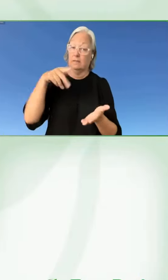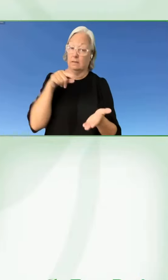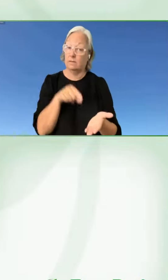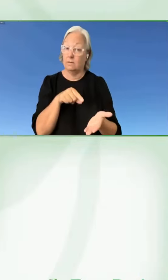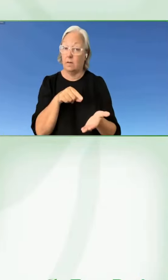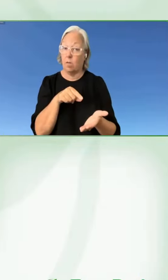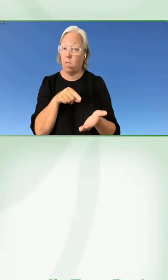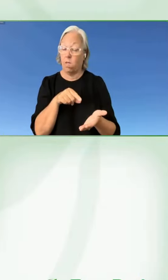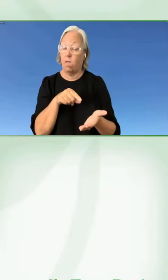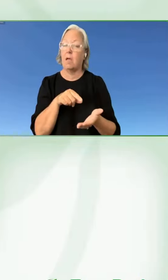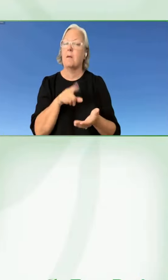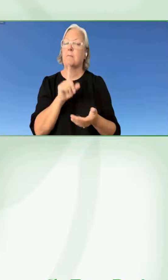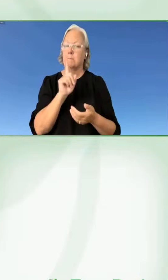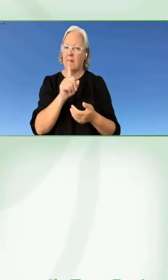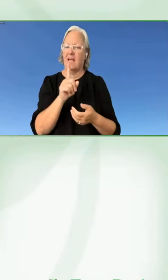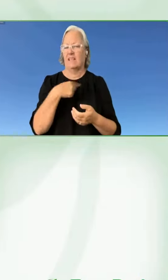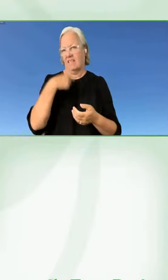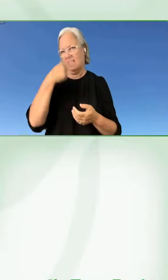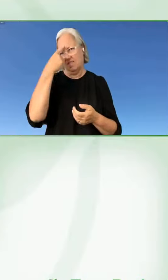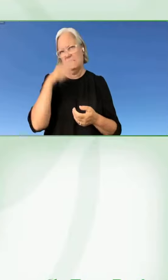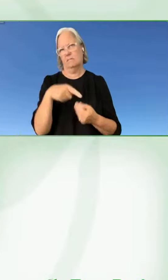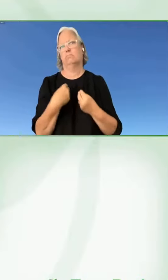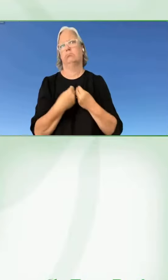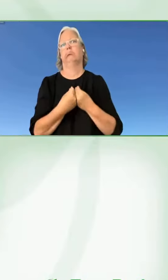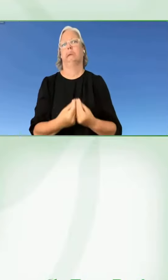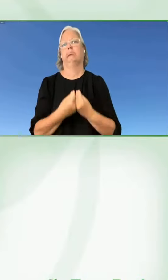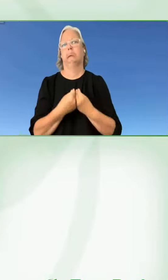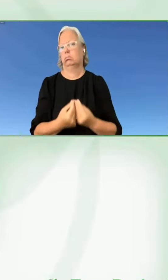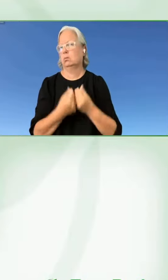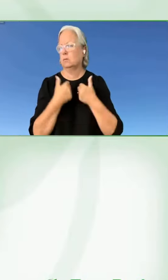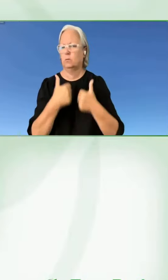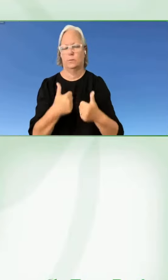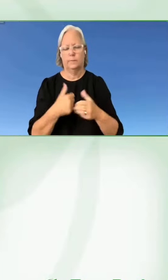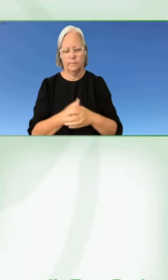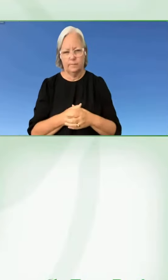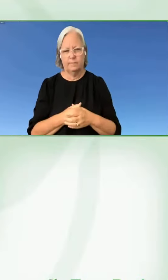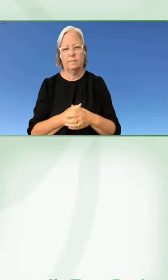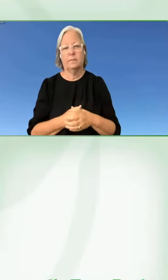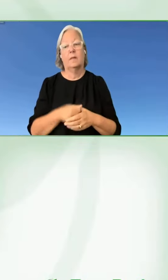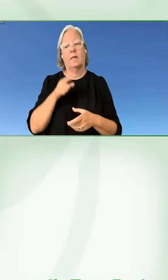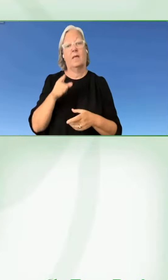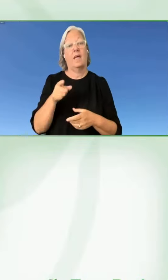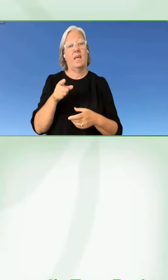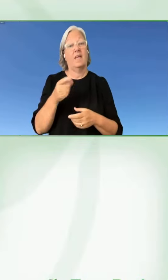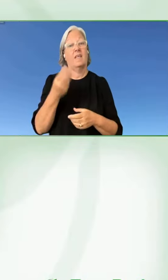The first one is what we call Invicta.